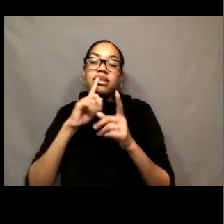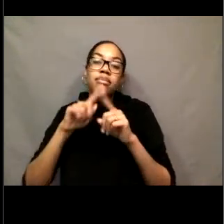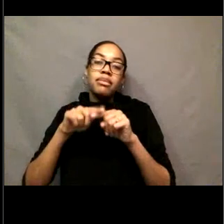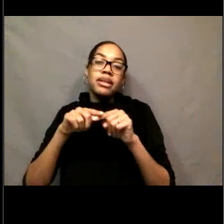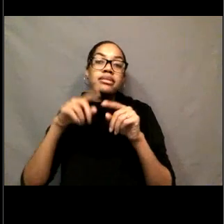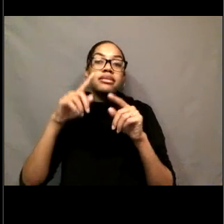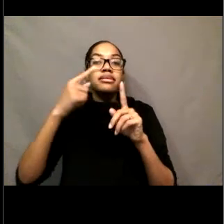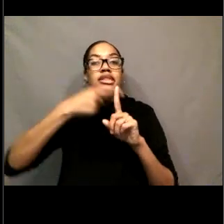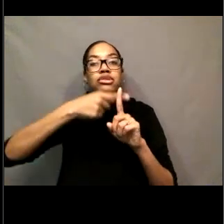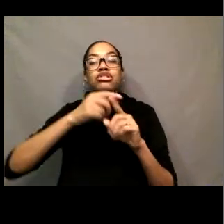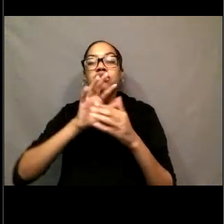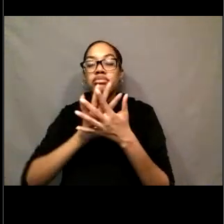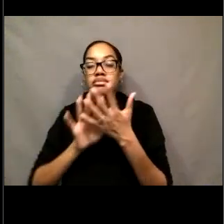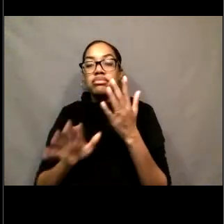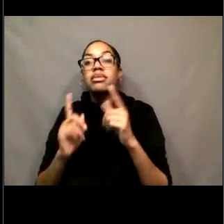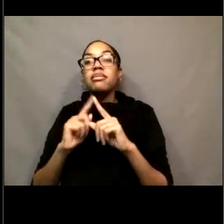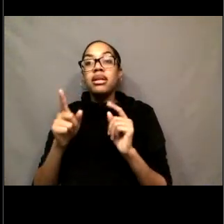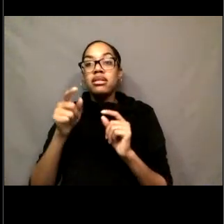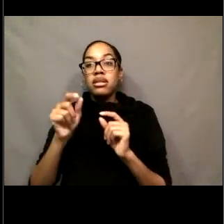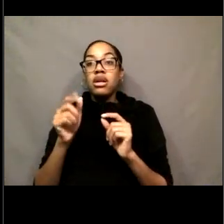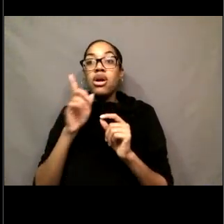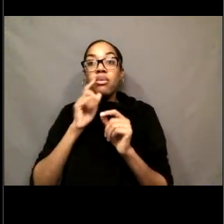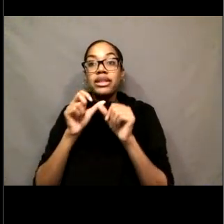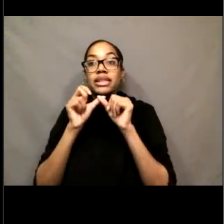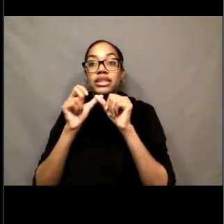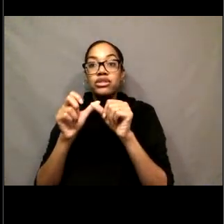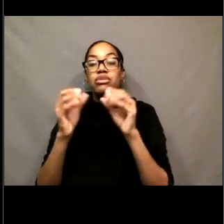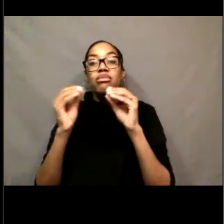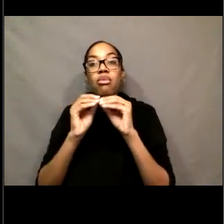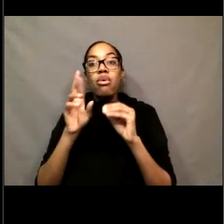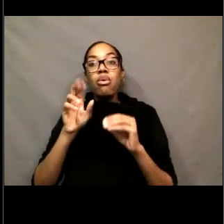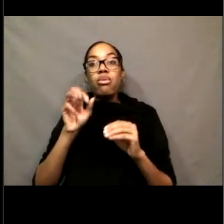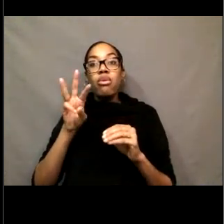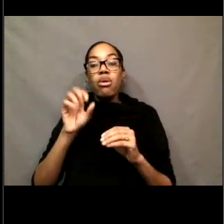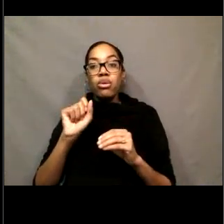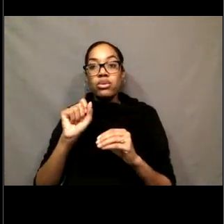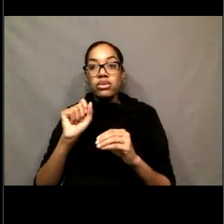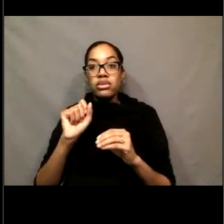how fast this happen. They keep laying down rows and rows and rows of shell and it gets bigger and bigger